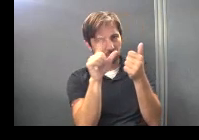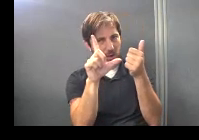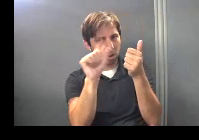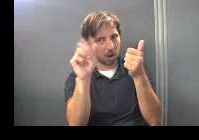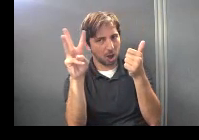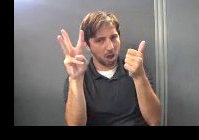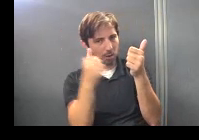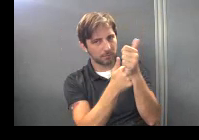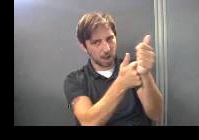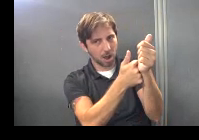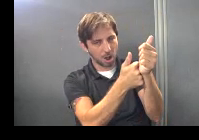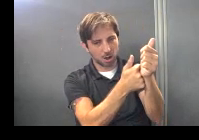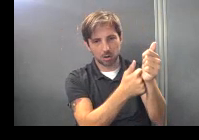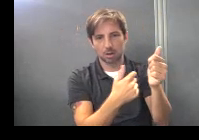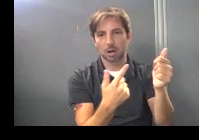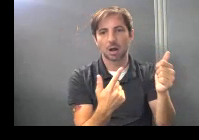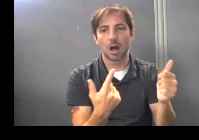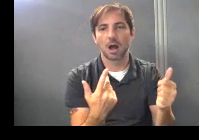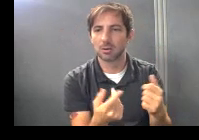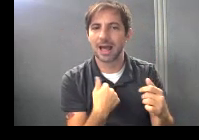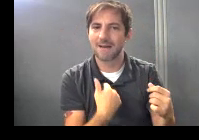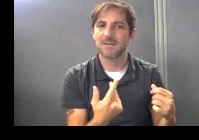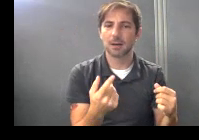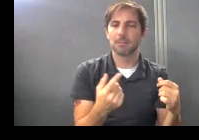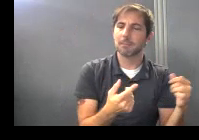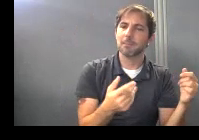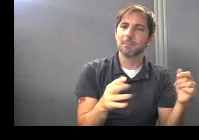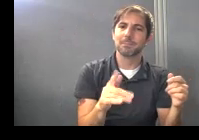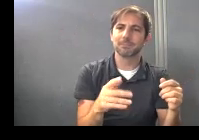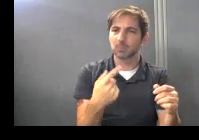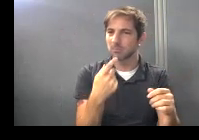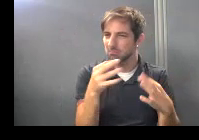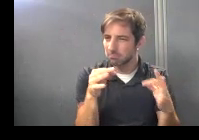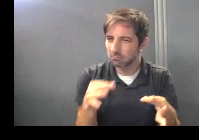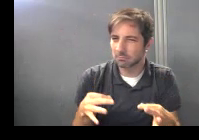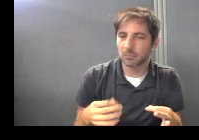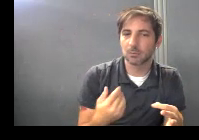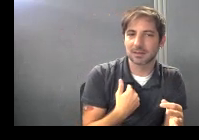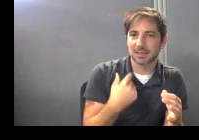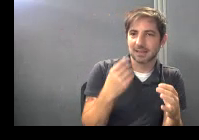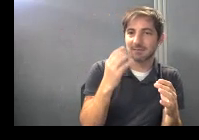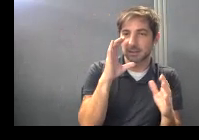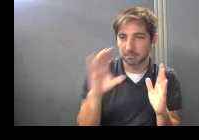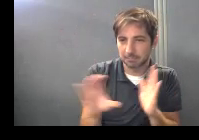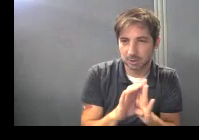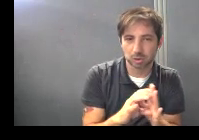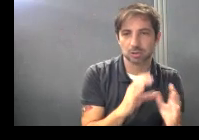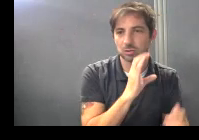I WANT TO NOTE THAT WE HAVE A SERIES OF GRAPHIC IMAGES ON THE SCREEN.